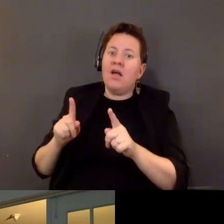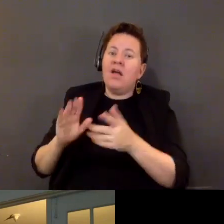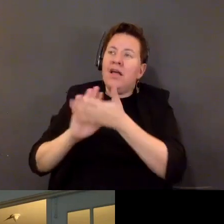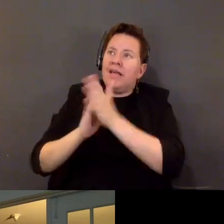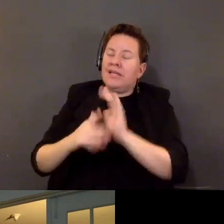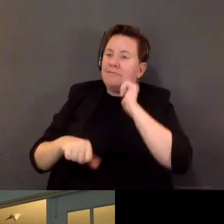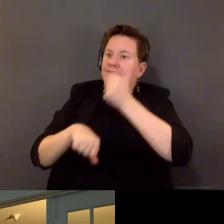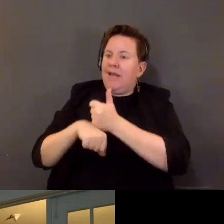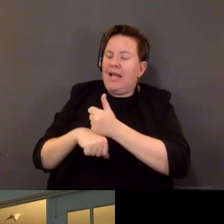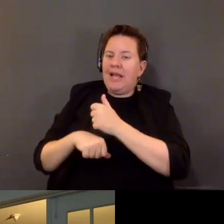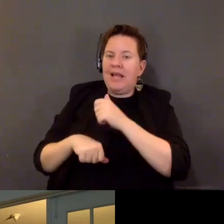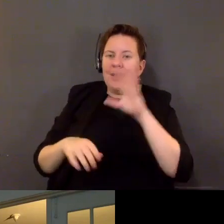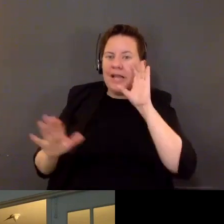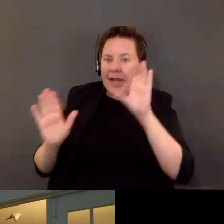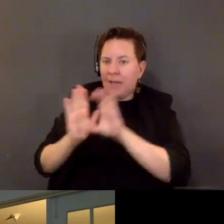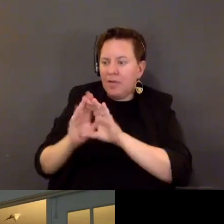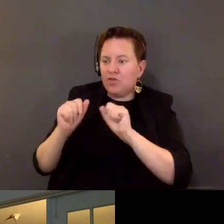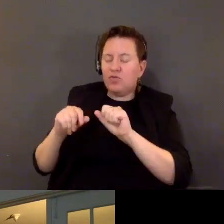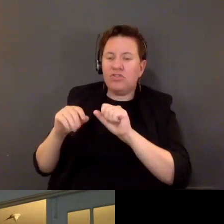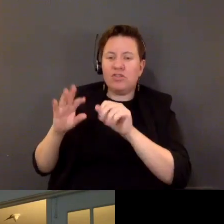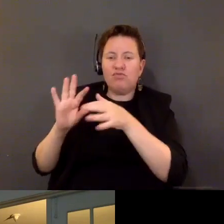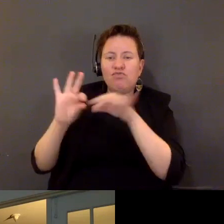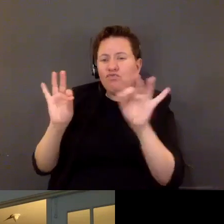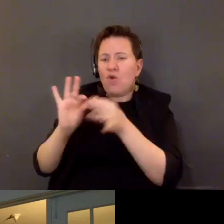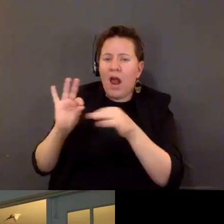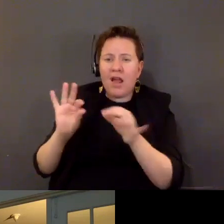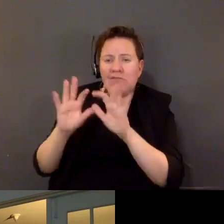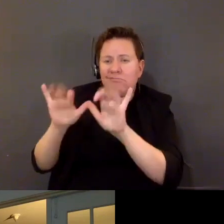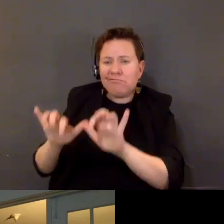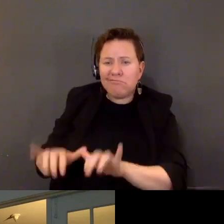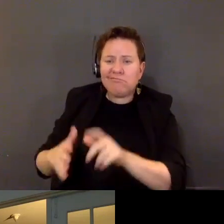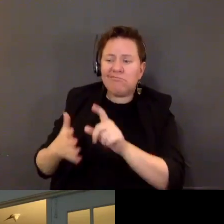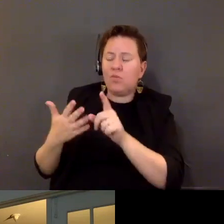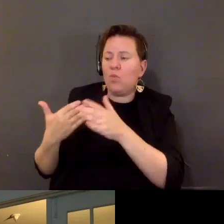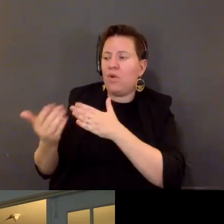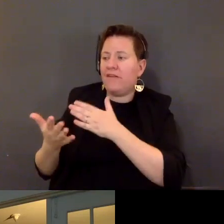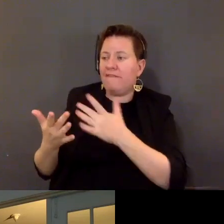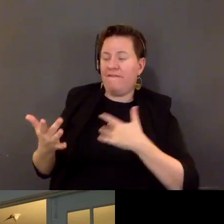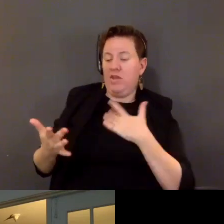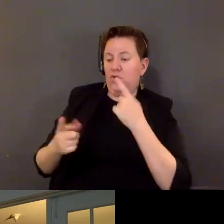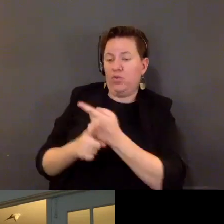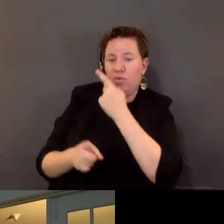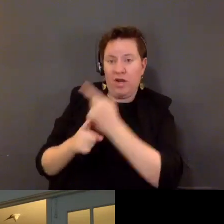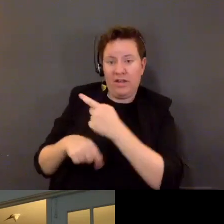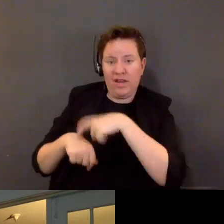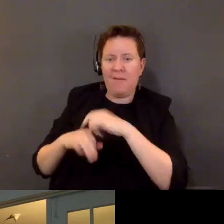that you can nuance just right or what feels right at the time and play in that arena